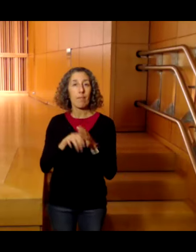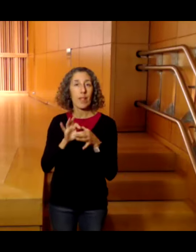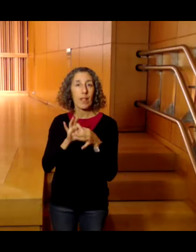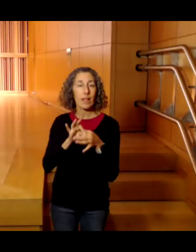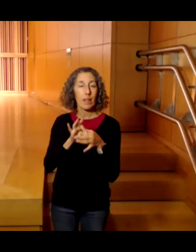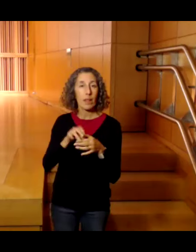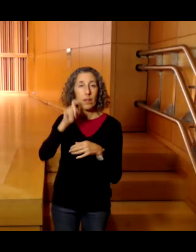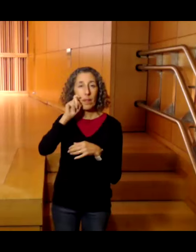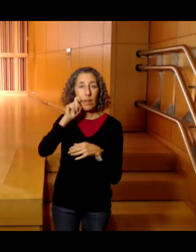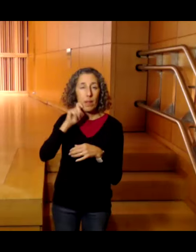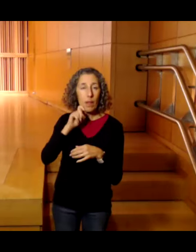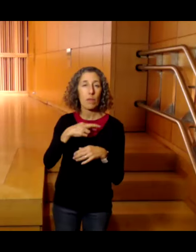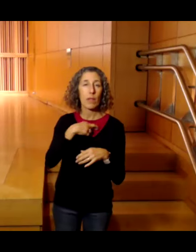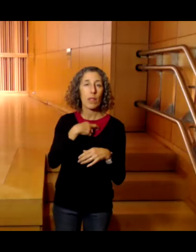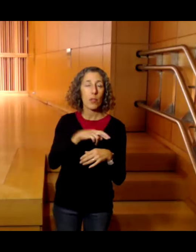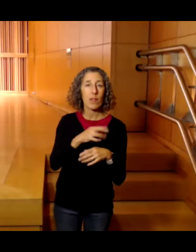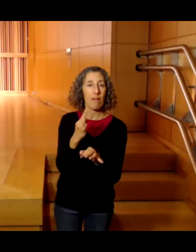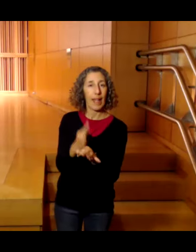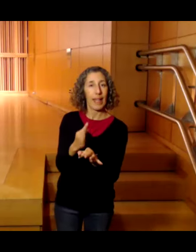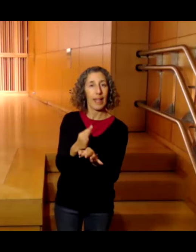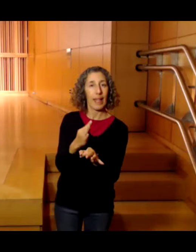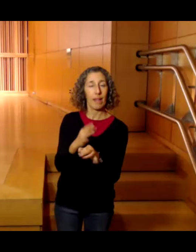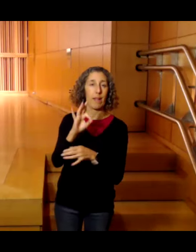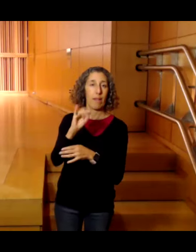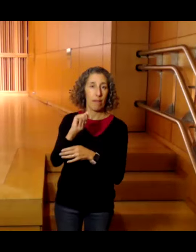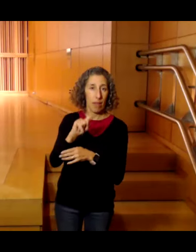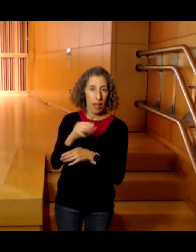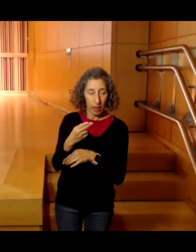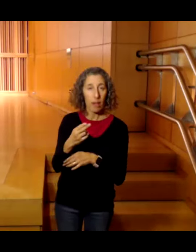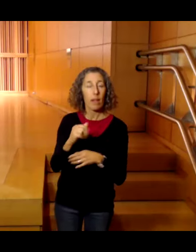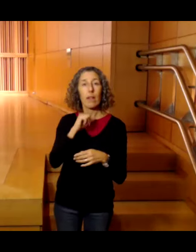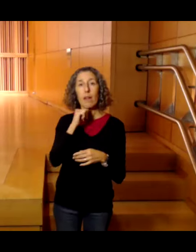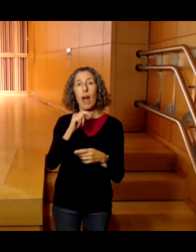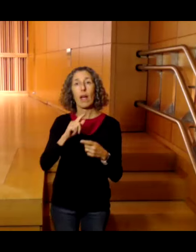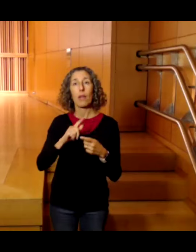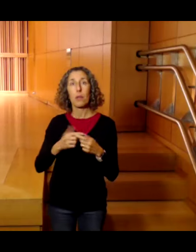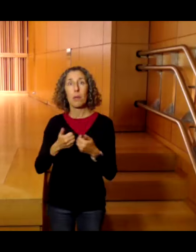Not solely as an obstacle to be overcome. But also as a space from which we might begin to.